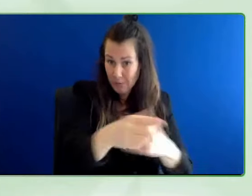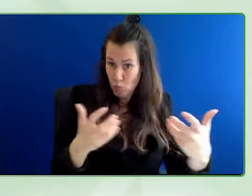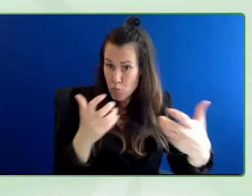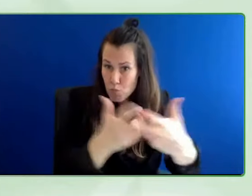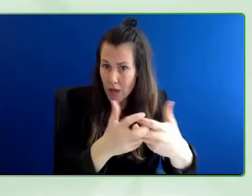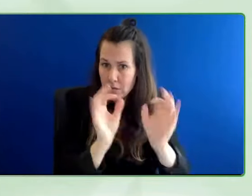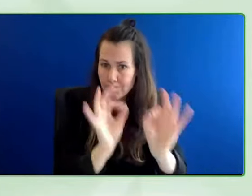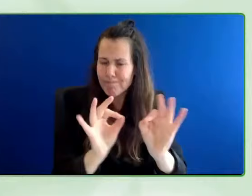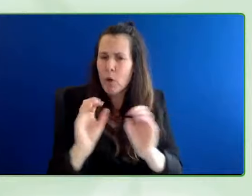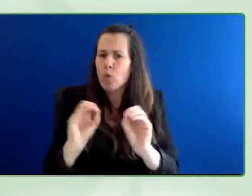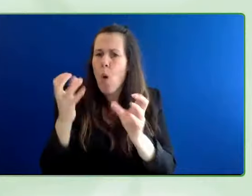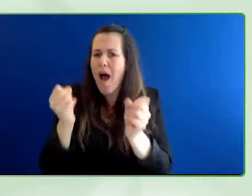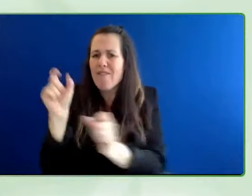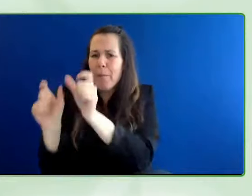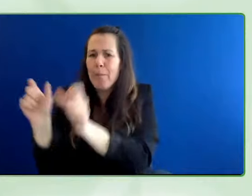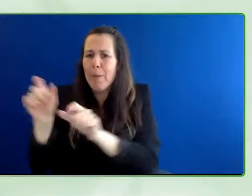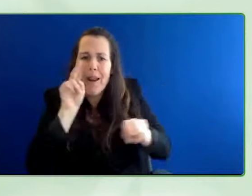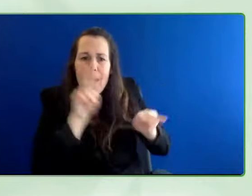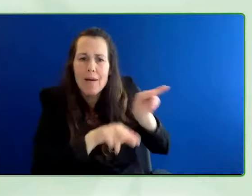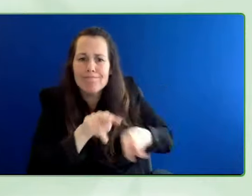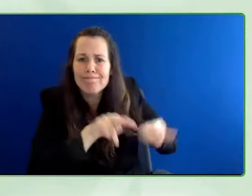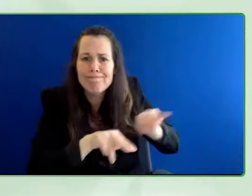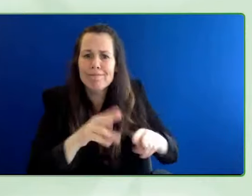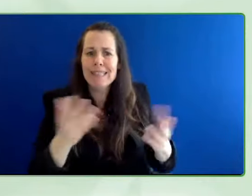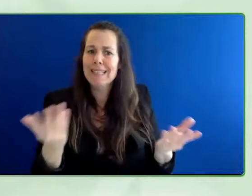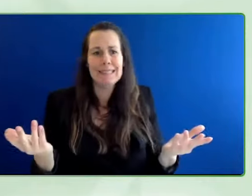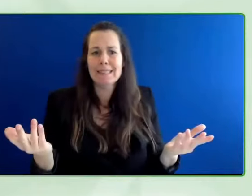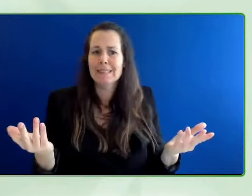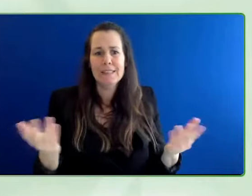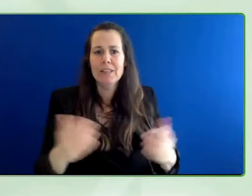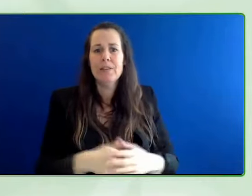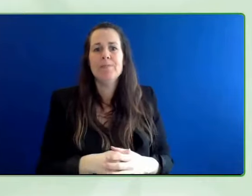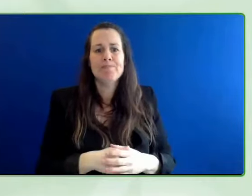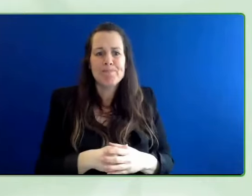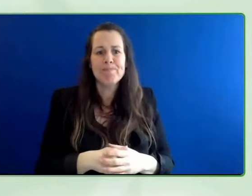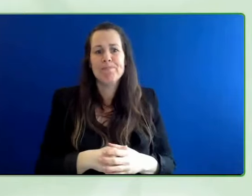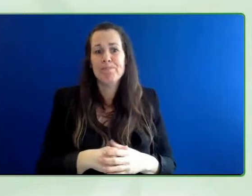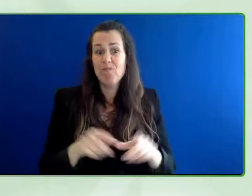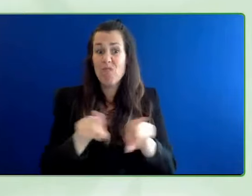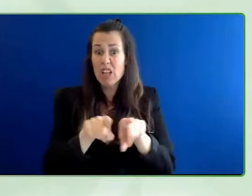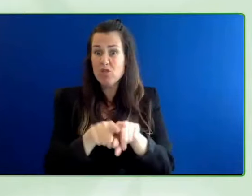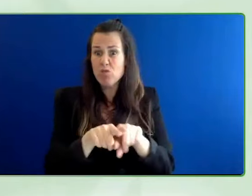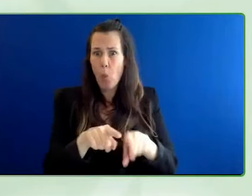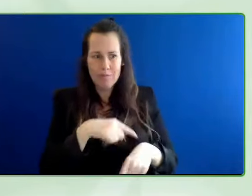we have new people in need of support.